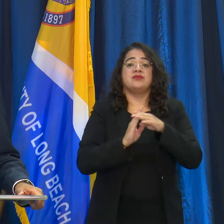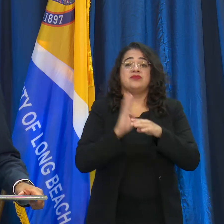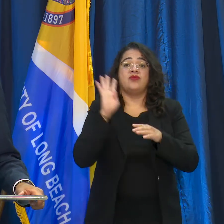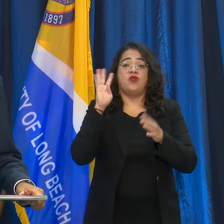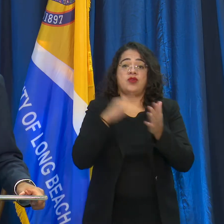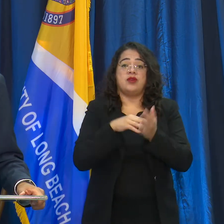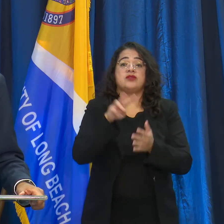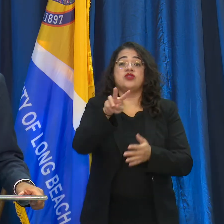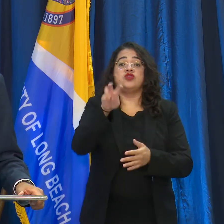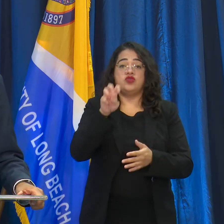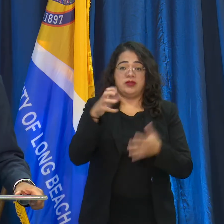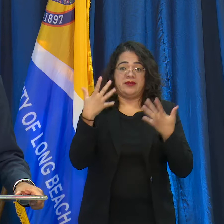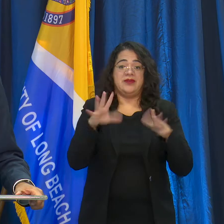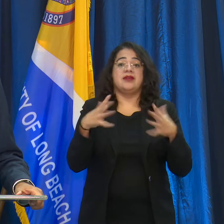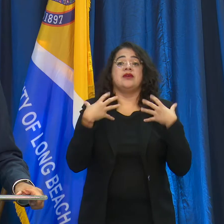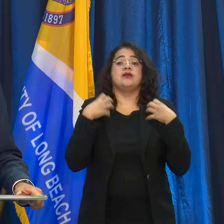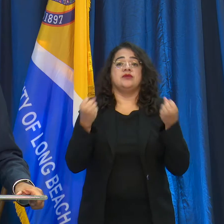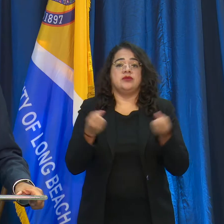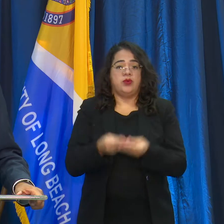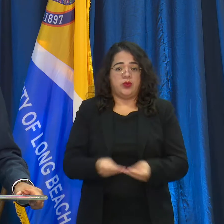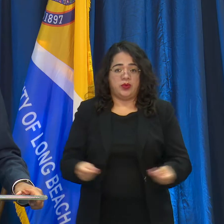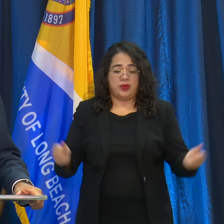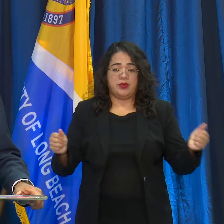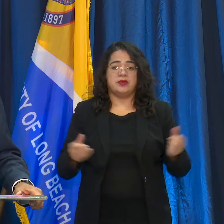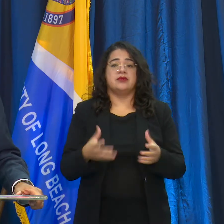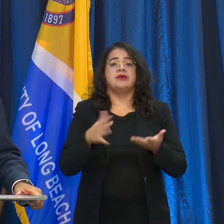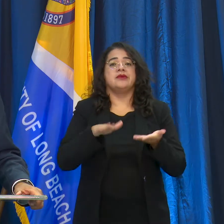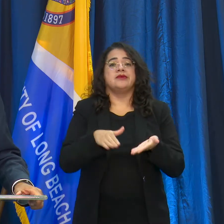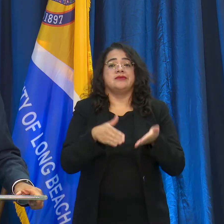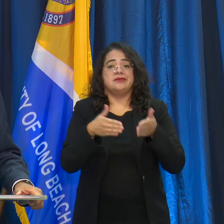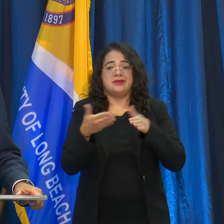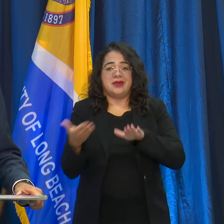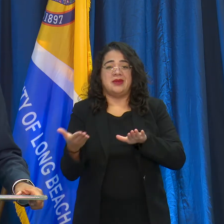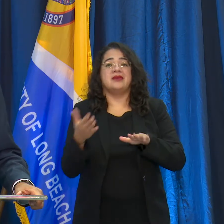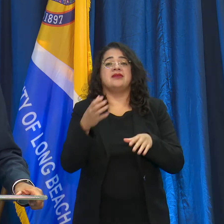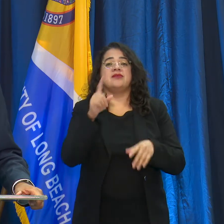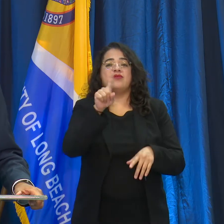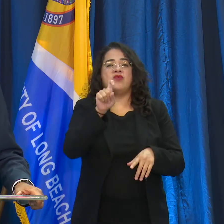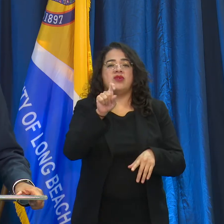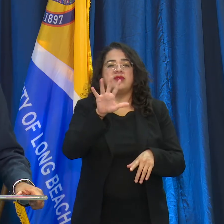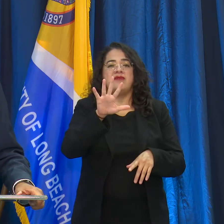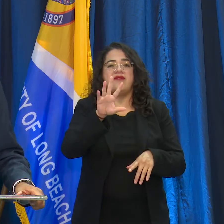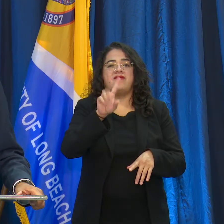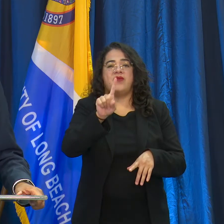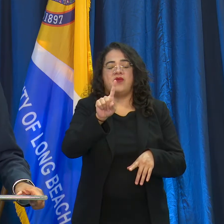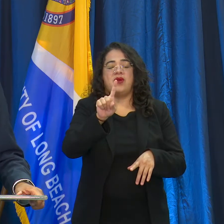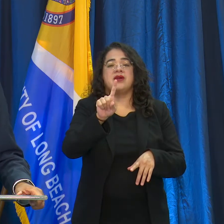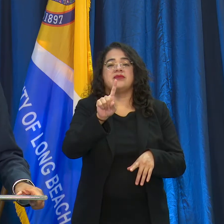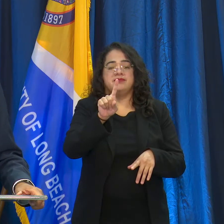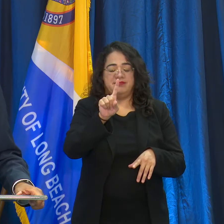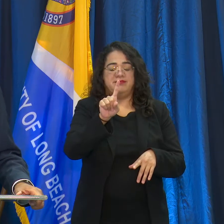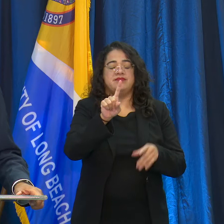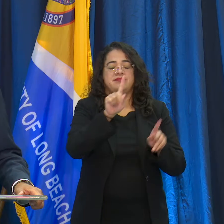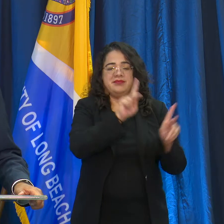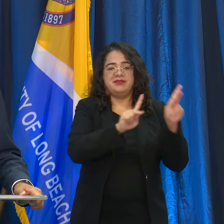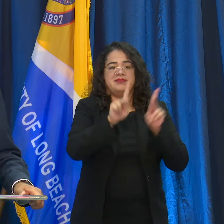We have lost 151 residents to COVID-19. That 151